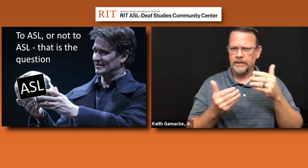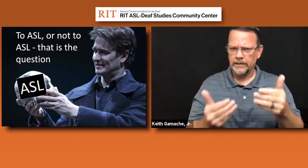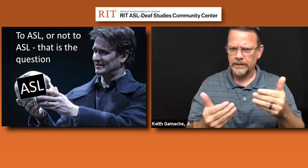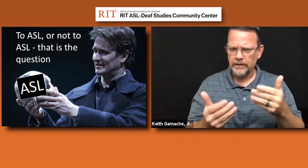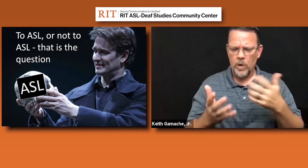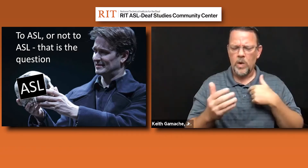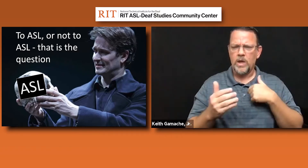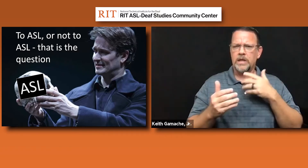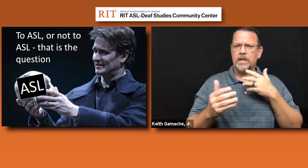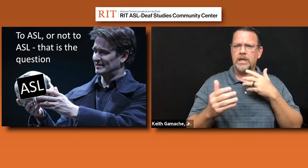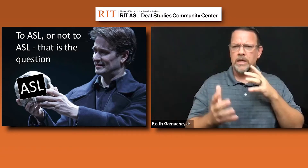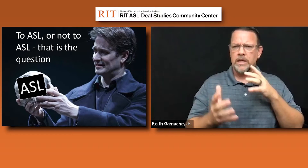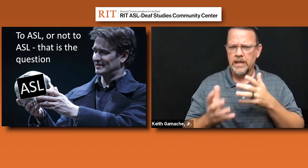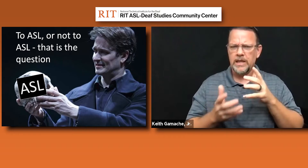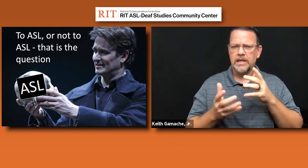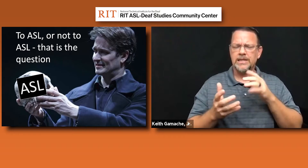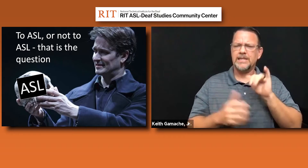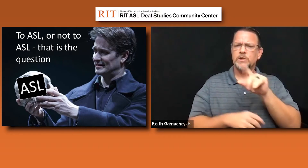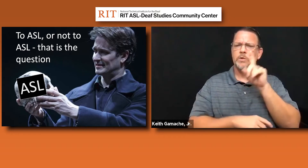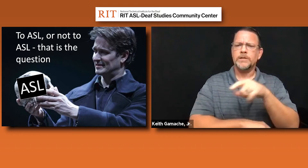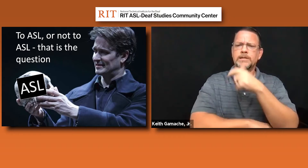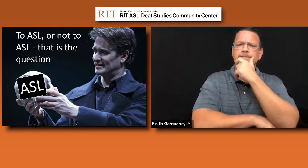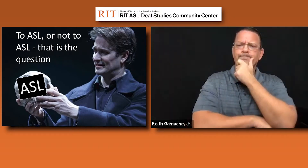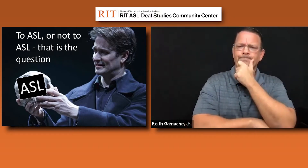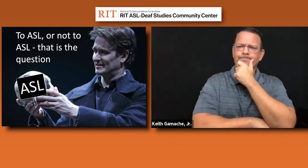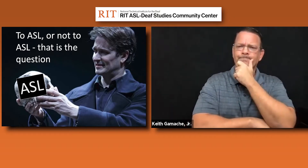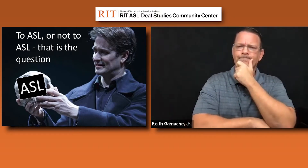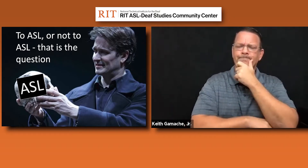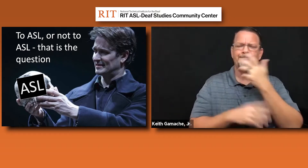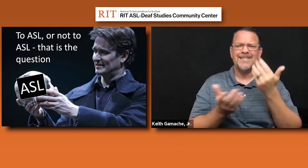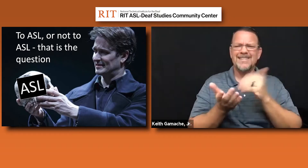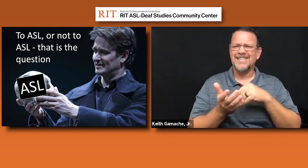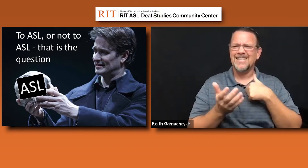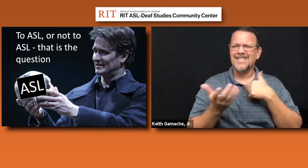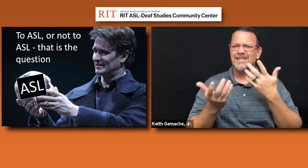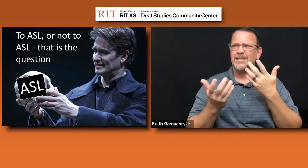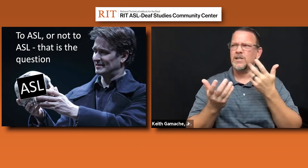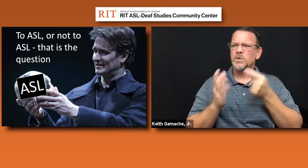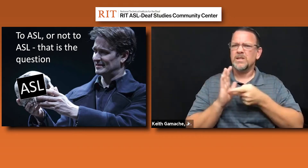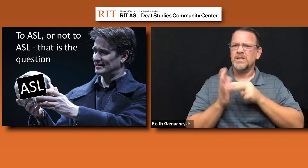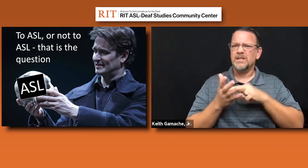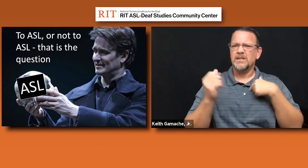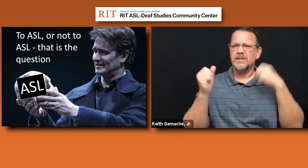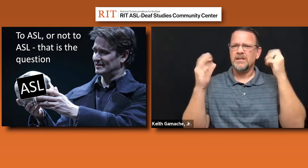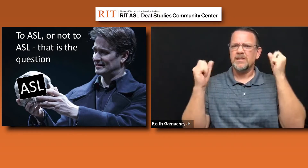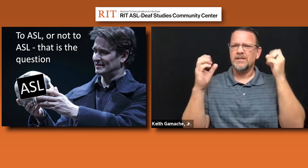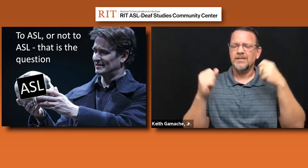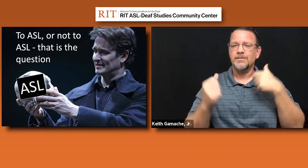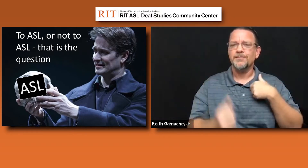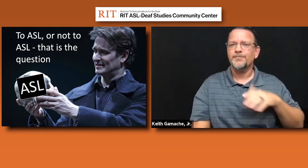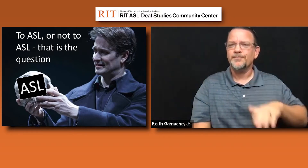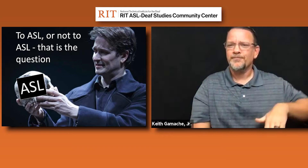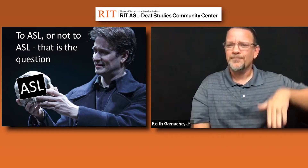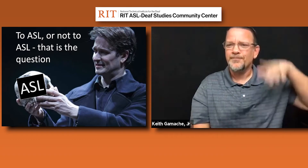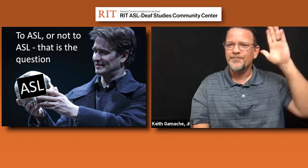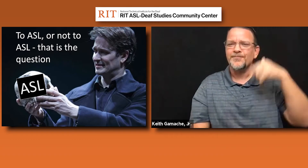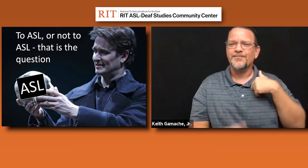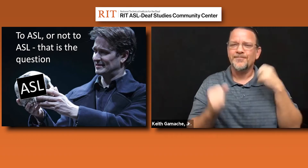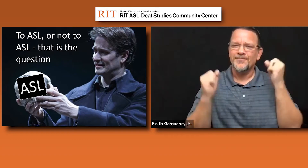so to ASL or to not ASL? That is the question, and what, exactly, does that mean? What does it mean when we say that?